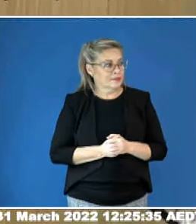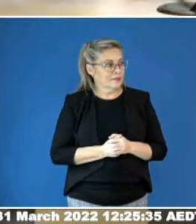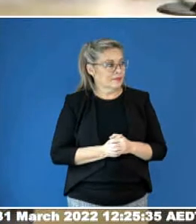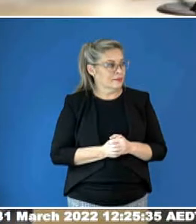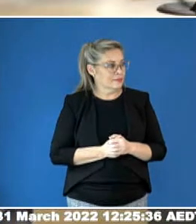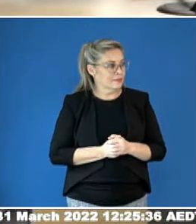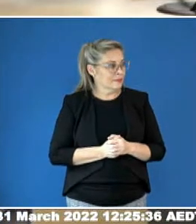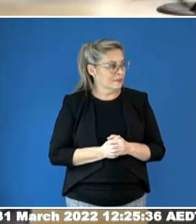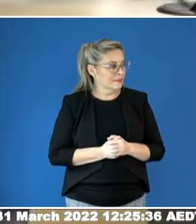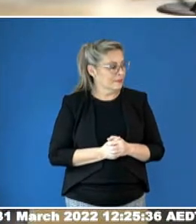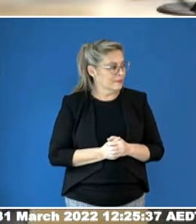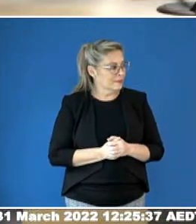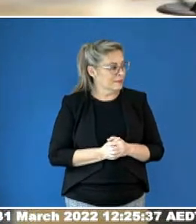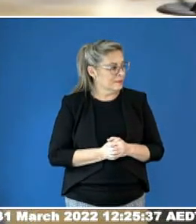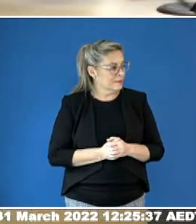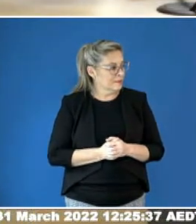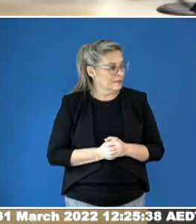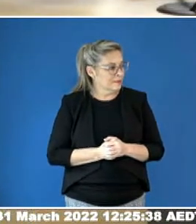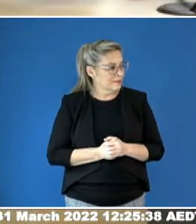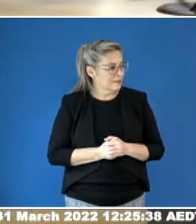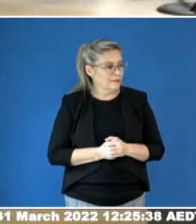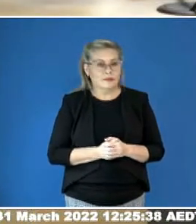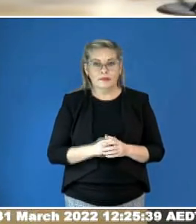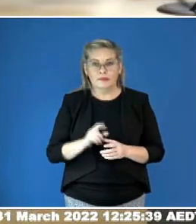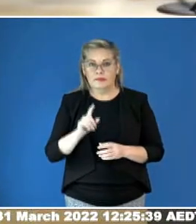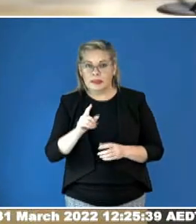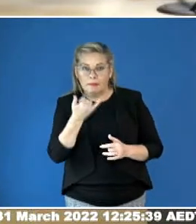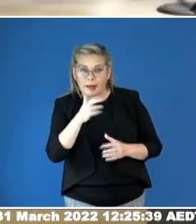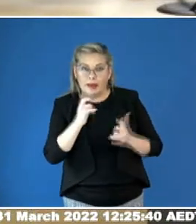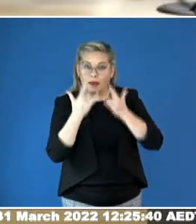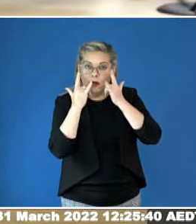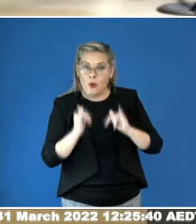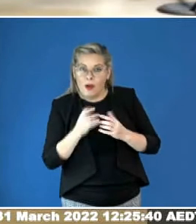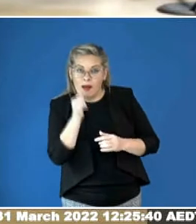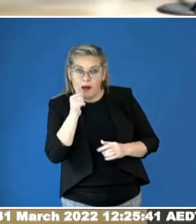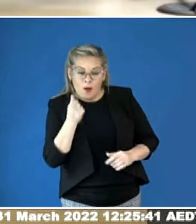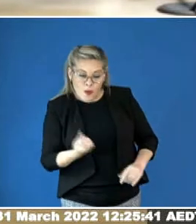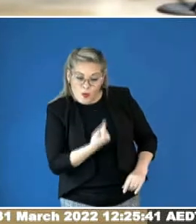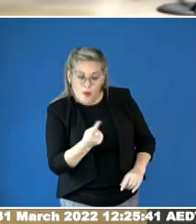I didn't get that, sorry. I will just take a moment to attempt to source that, Chair.